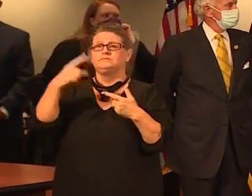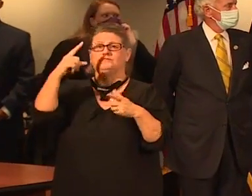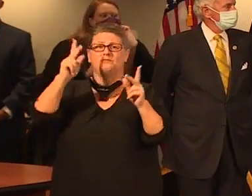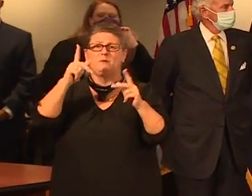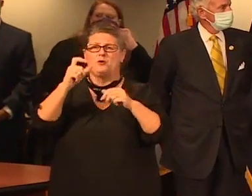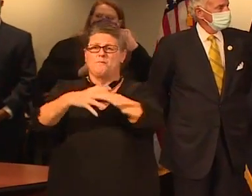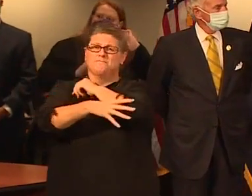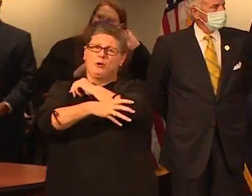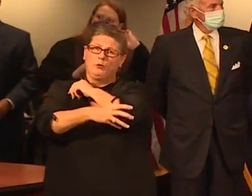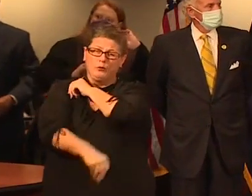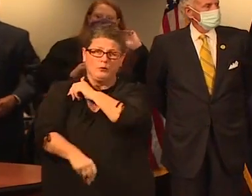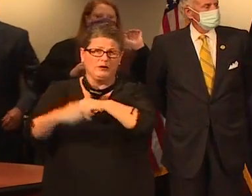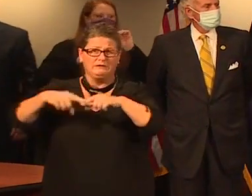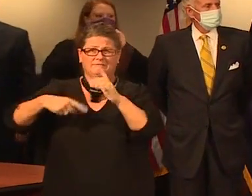HOW MUCH THAT WOULD COST?